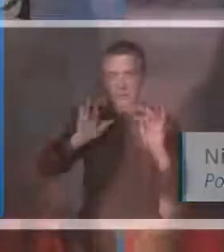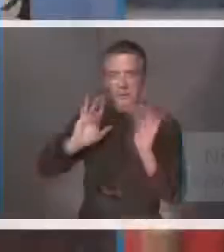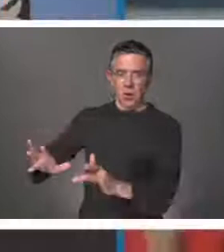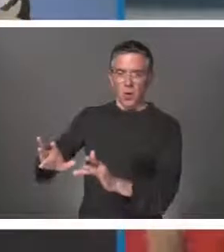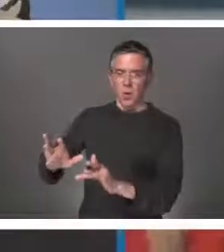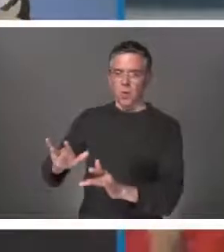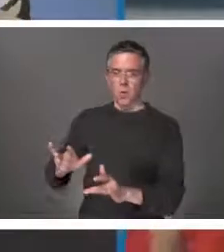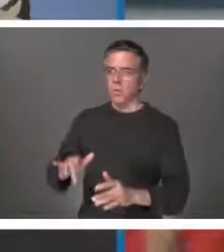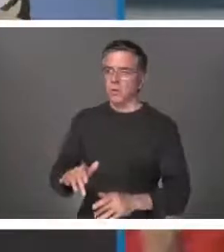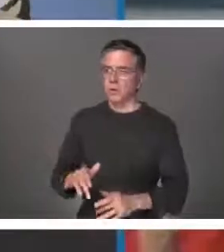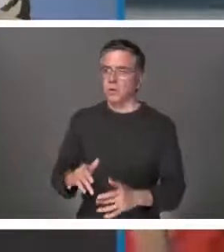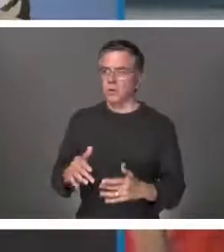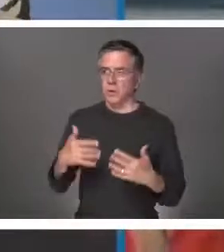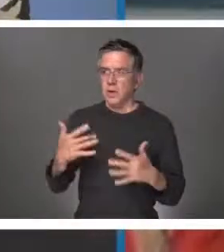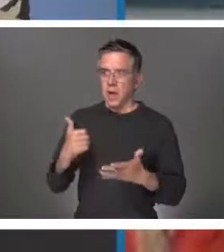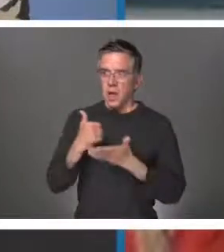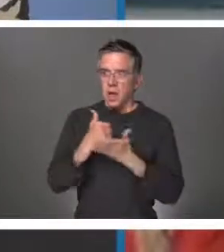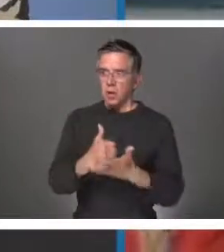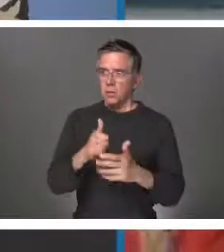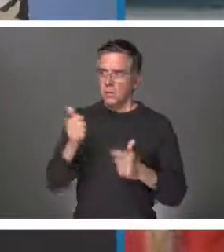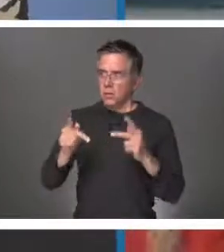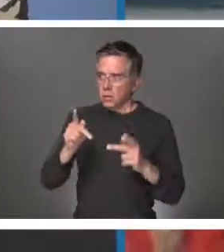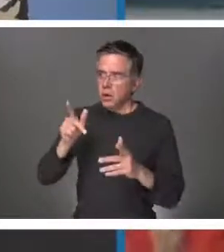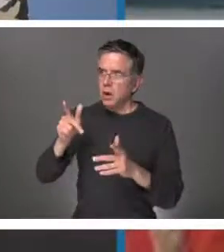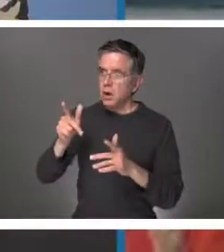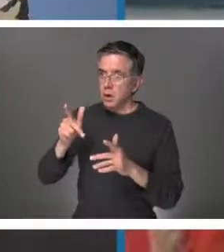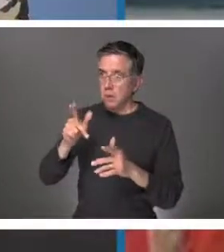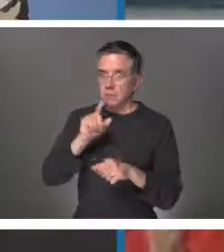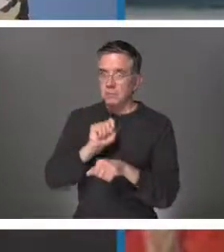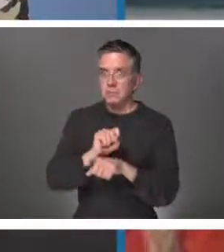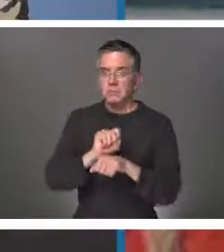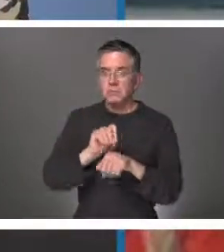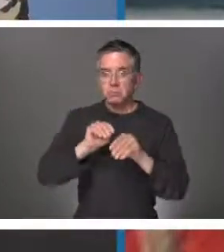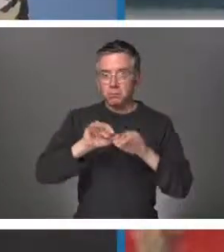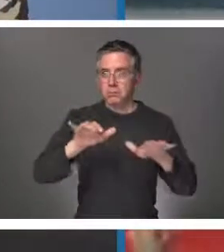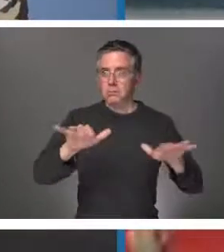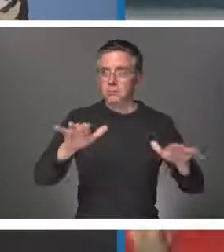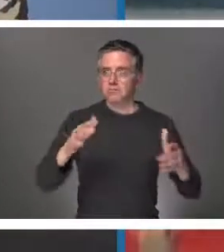And gosh darn it, she got that vaccine and it was a fabulous day for me.